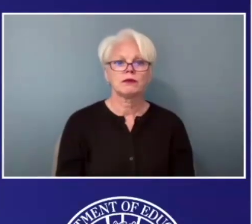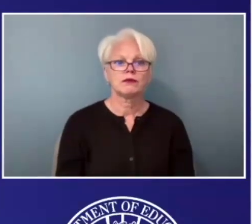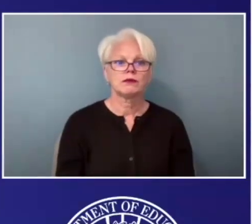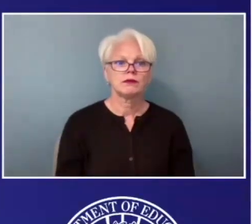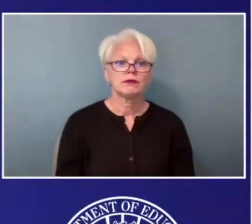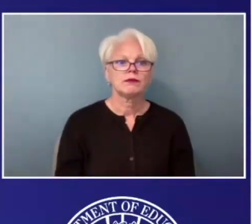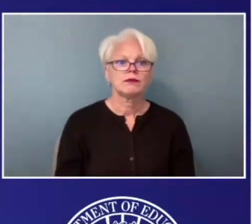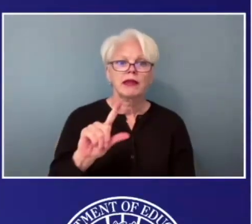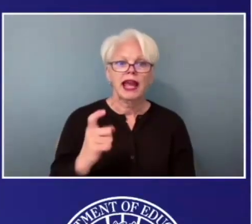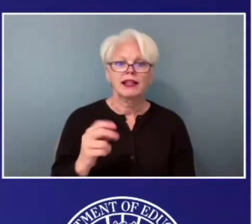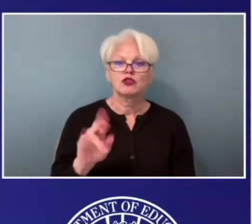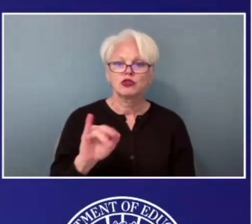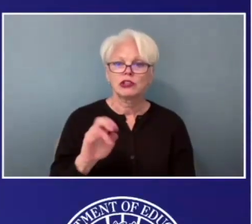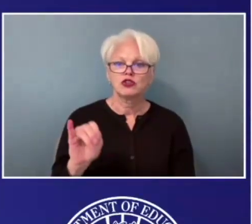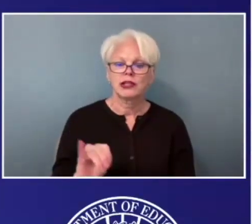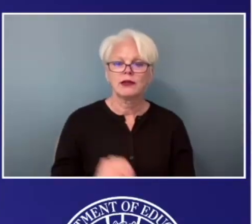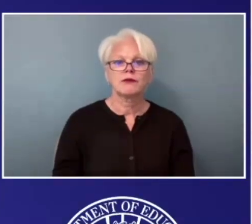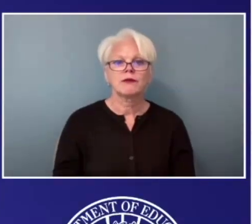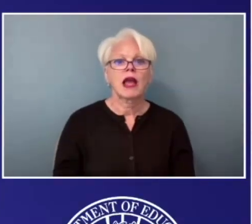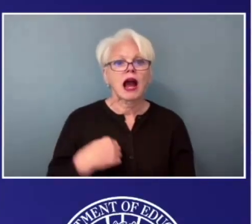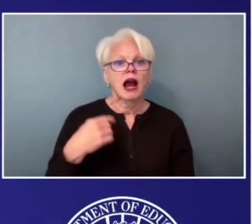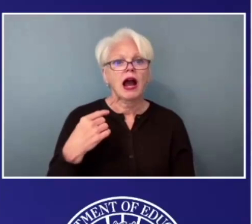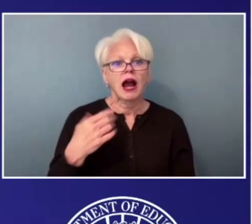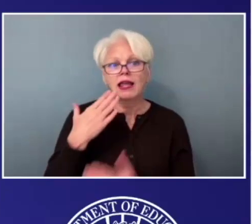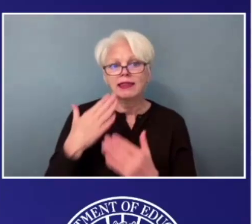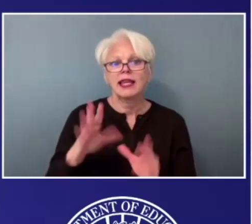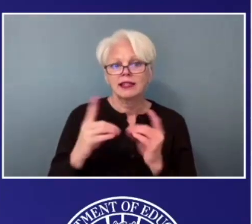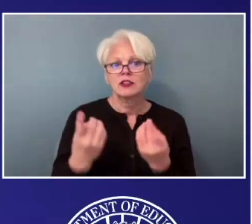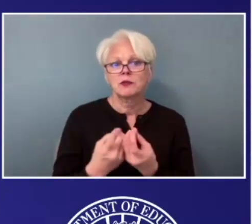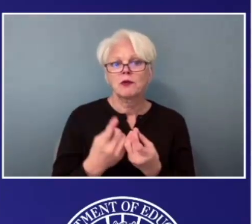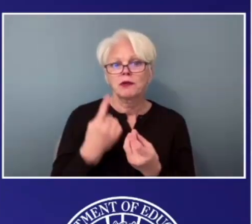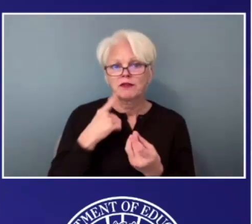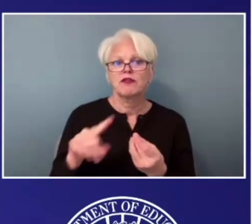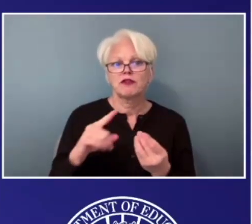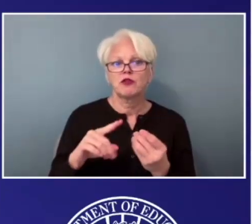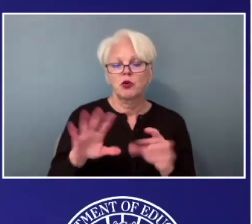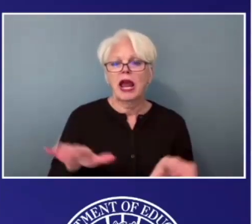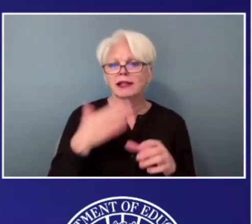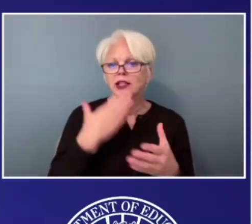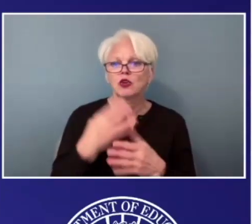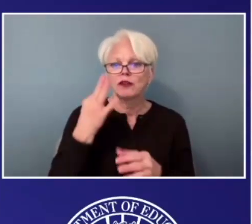Alex Ricci? I thank the Department for acting in good faith and giving us one last time to voice